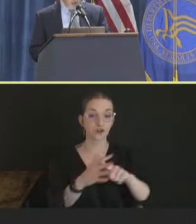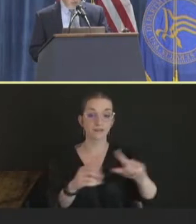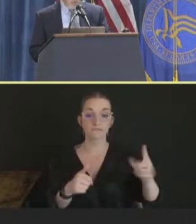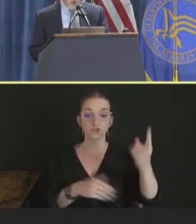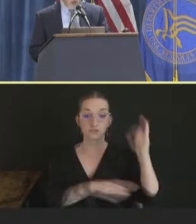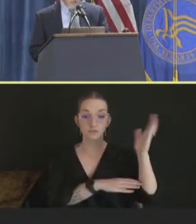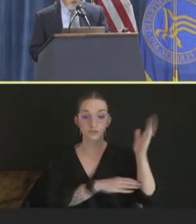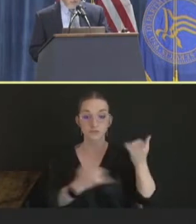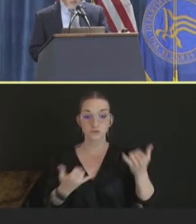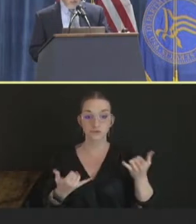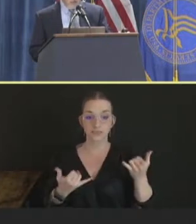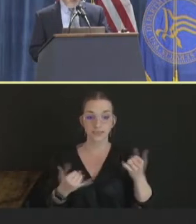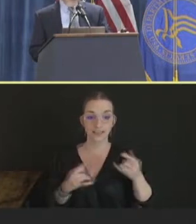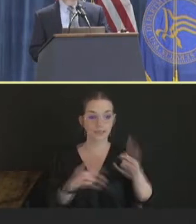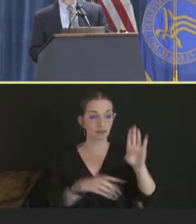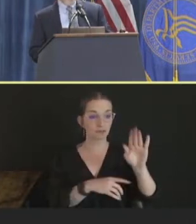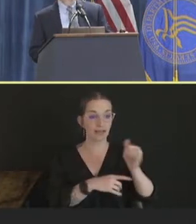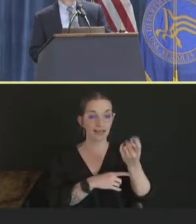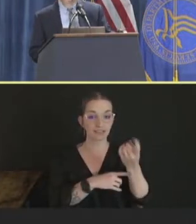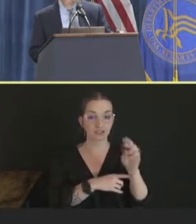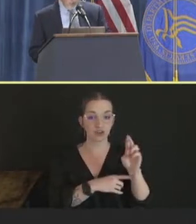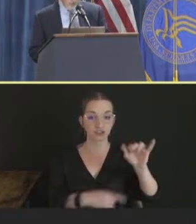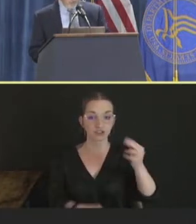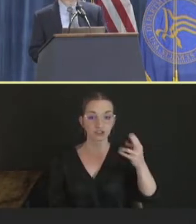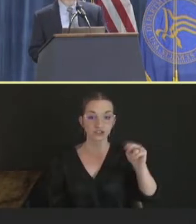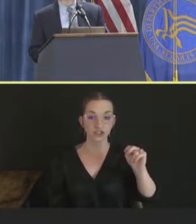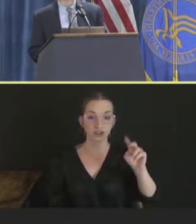who'll provide the vaccine competence subcommittee report out.